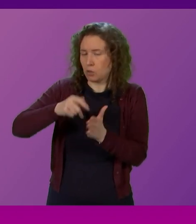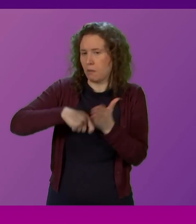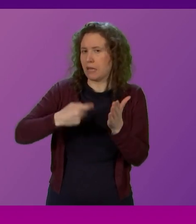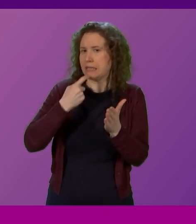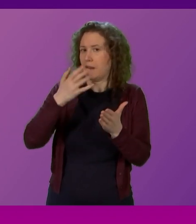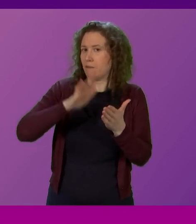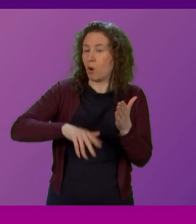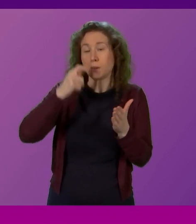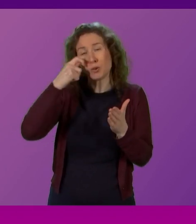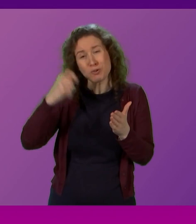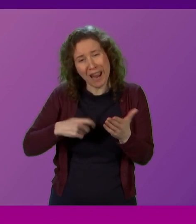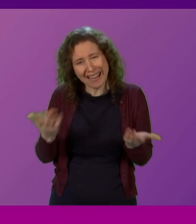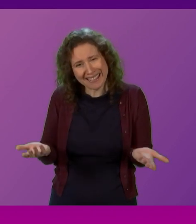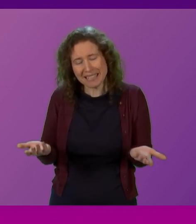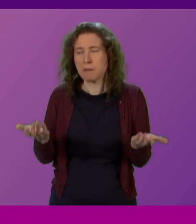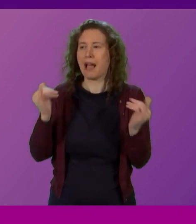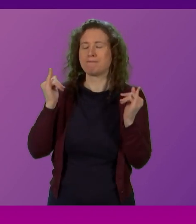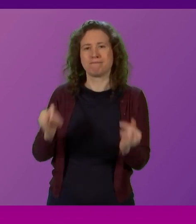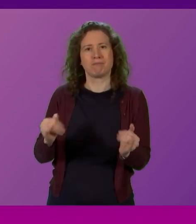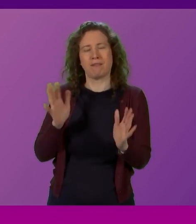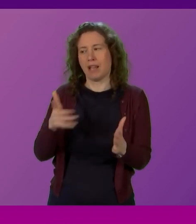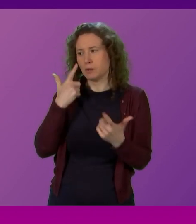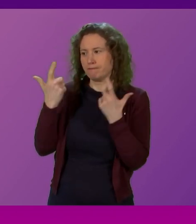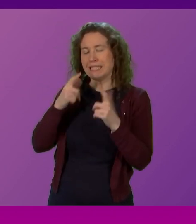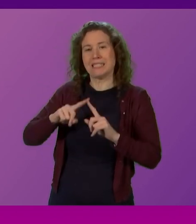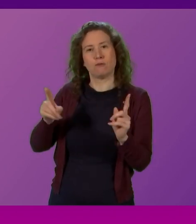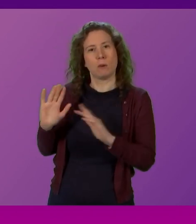but, for obvious reasons, it has had to look elsewhere.